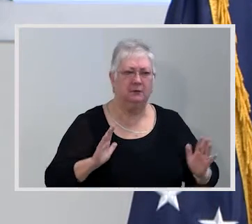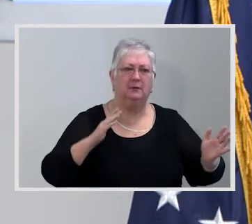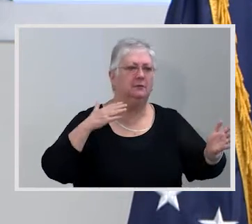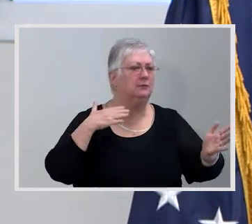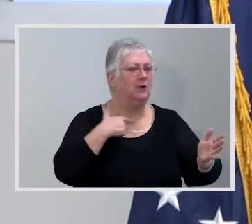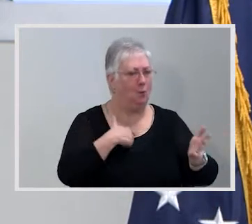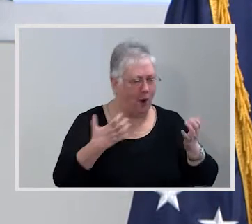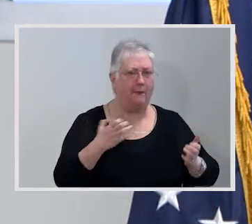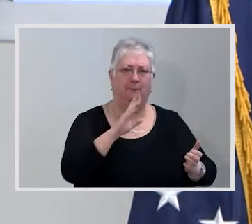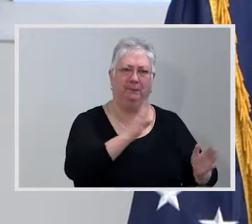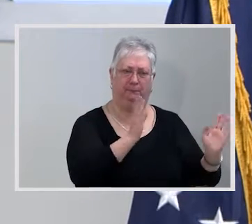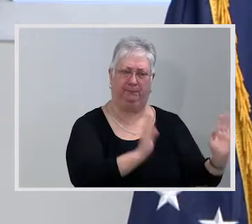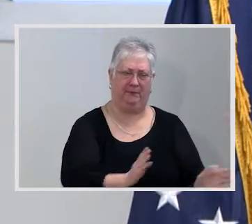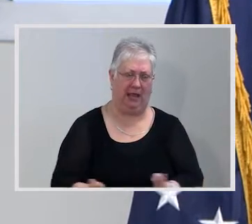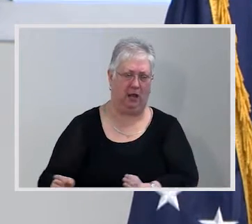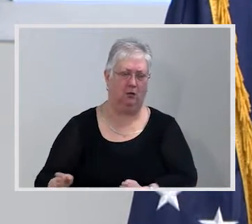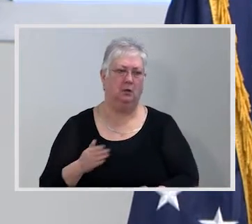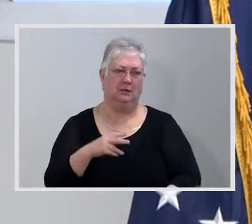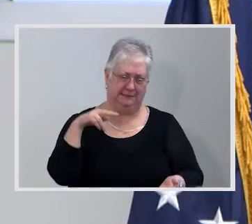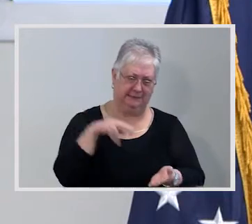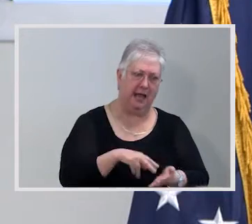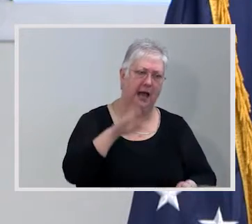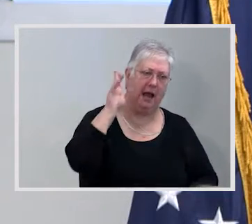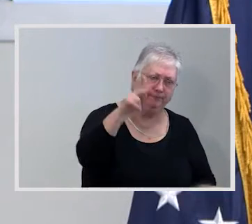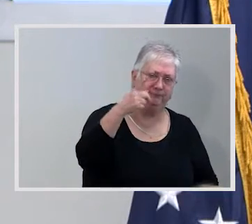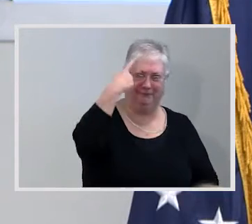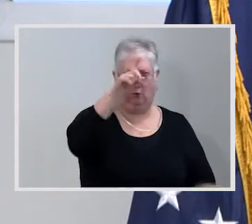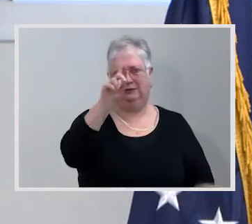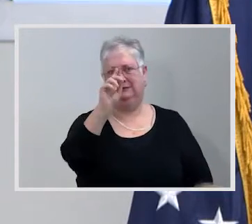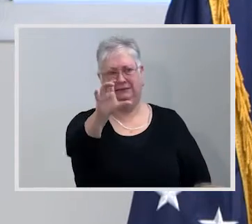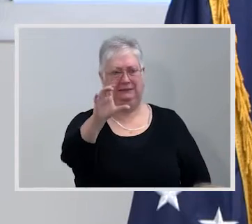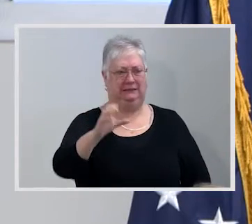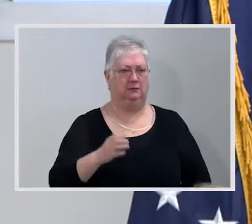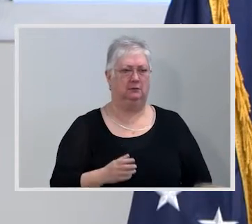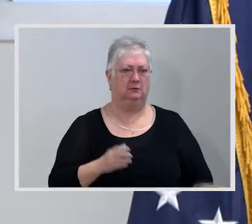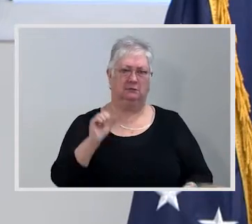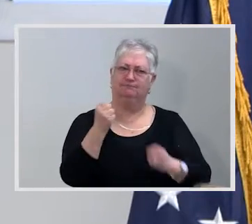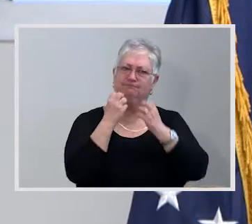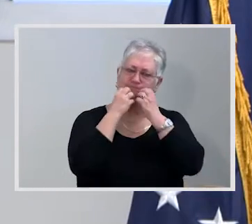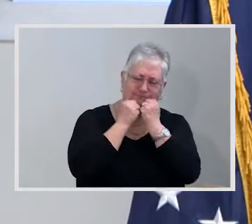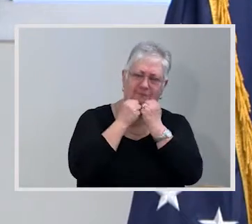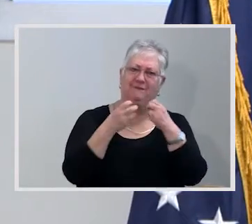AND SO IN THE COMING MONTHS, WE KNOW THAT WE ARE GOING TO HAVE TO MAKE SOME TOUGH CHOICES. SO WE'RE TALKING ABOUT VALUES